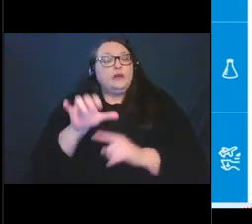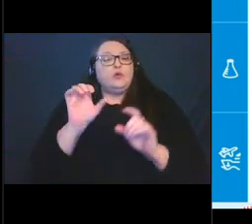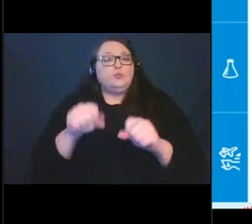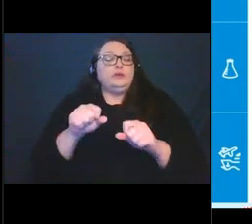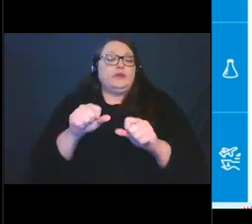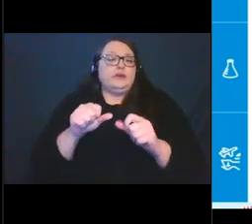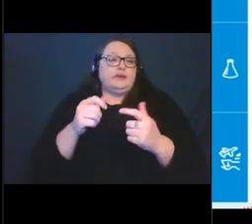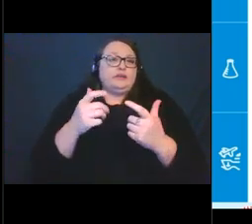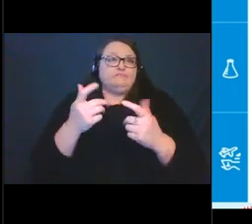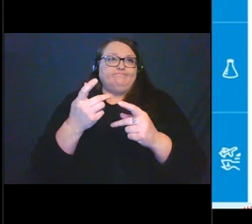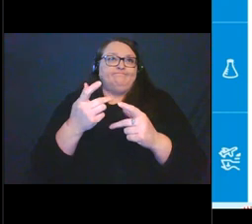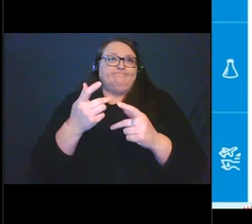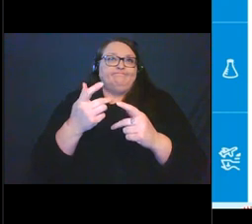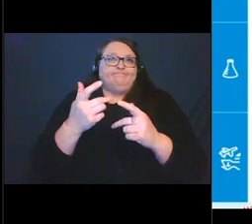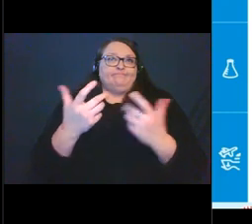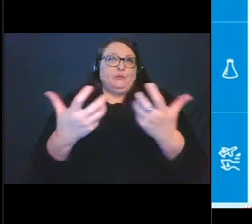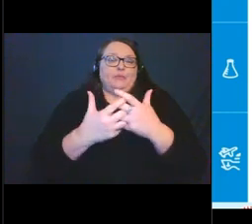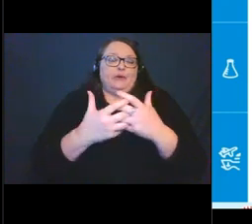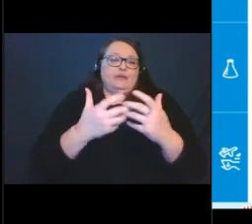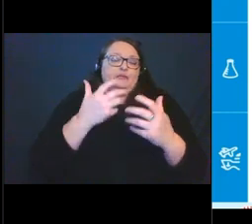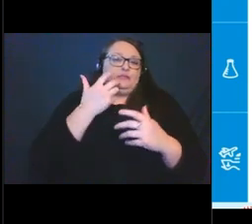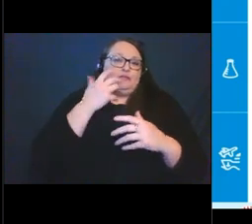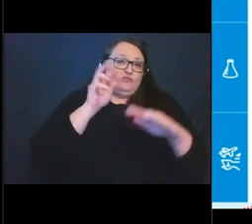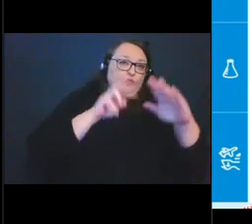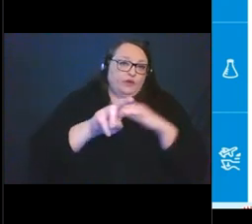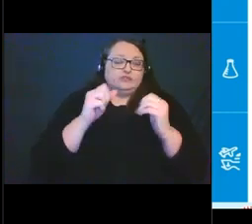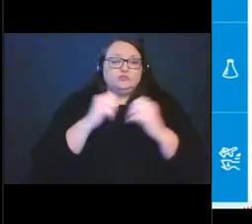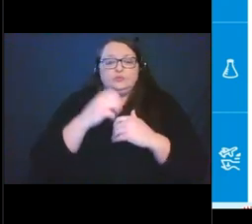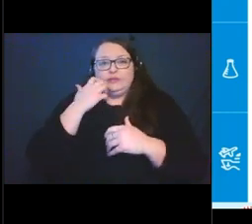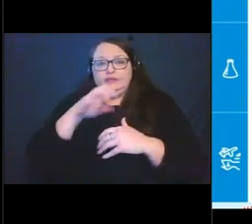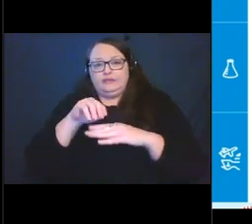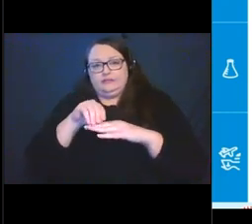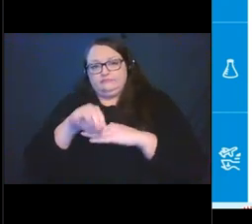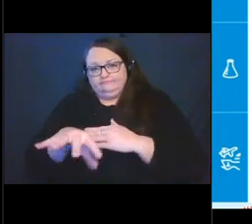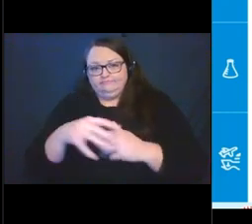We follow a somewhat similar approach for minimum temperatures, leveraging CDC data for the yellow